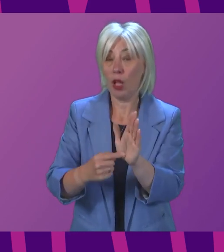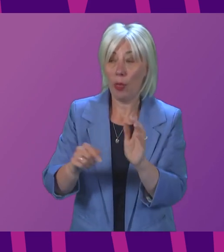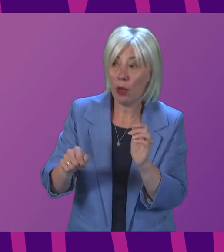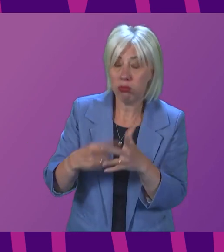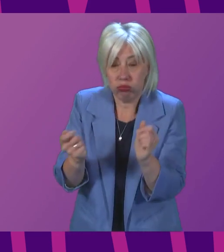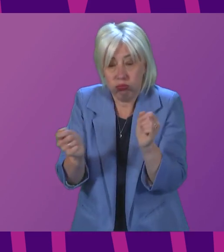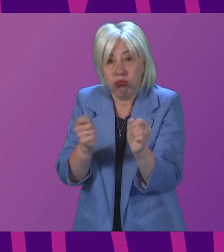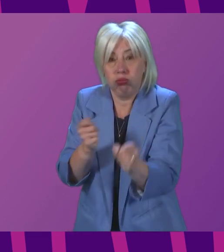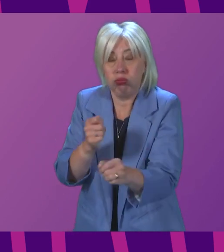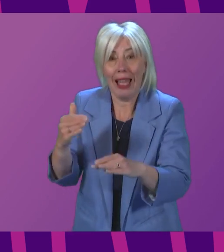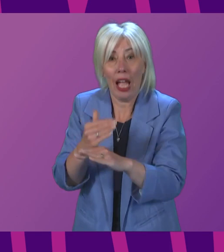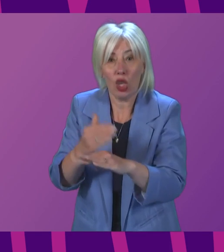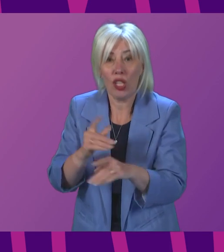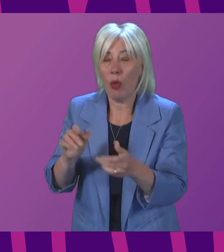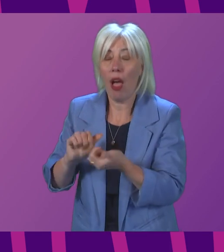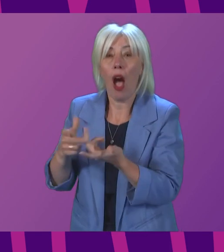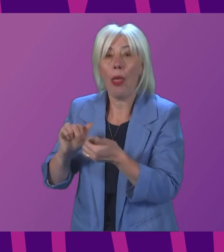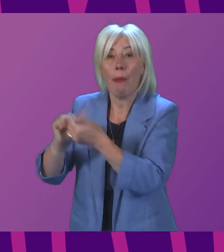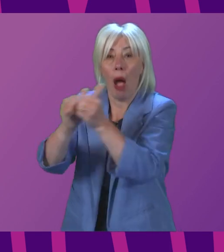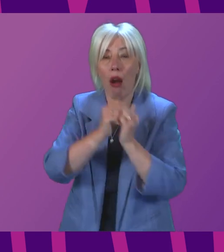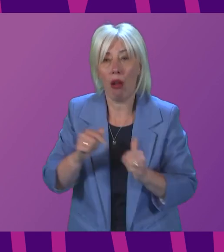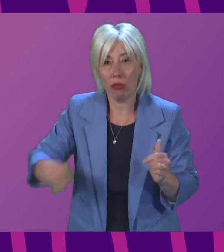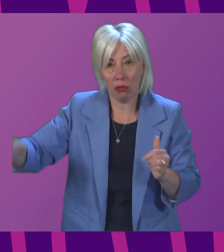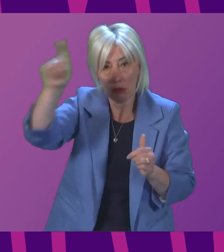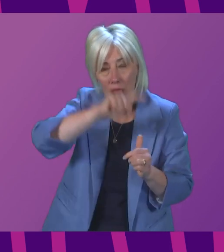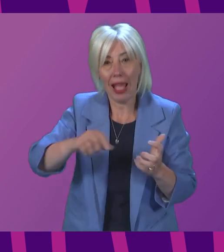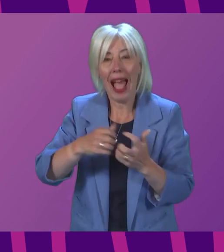we, together with partners across the country, will take to deliver on our national mission